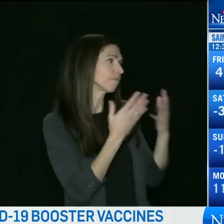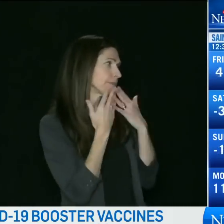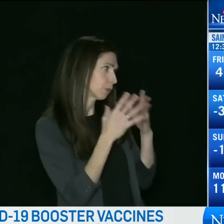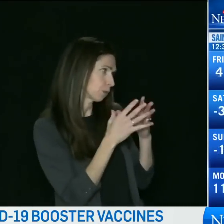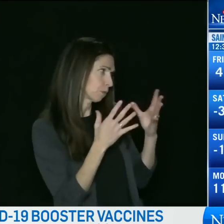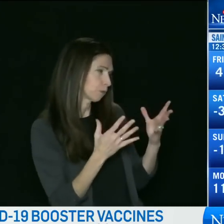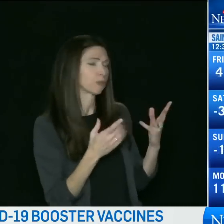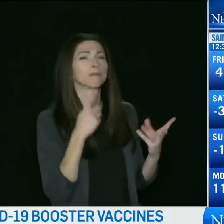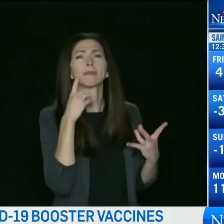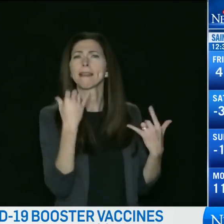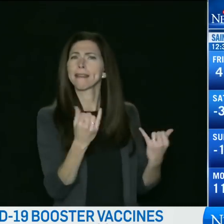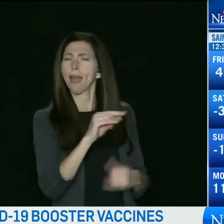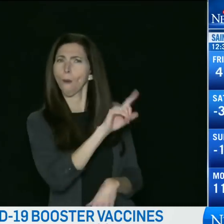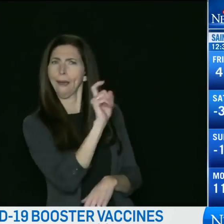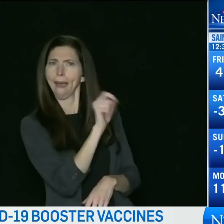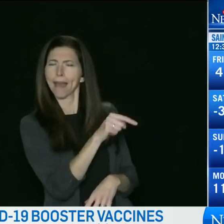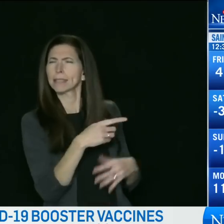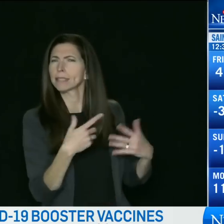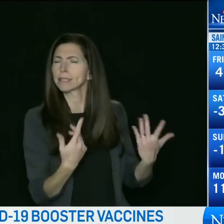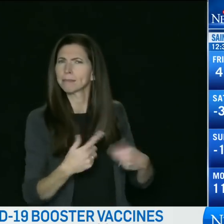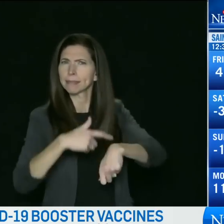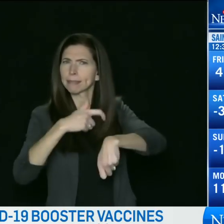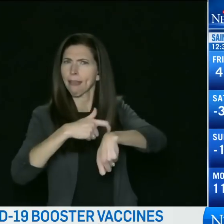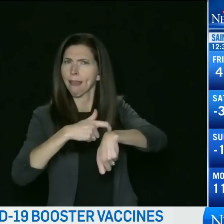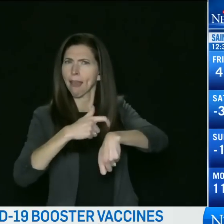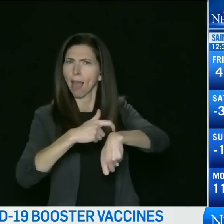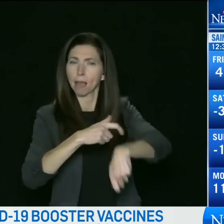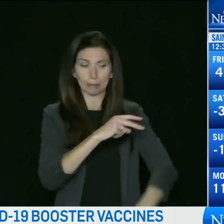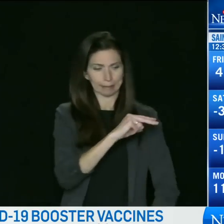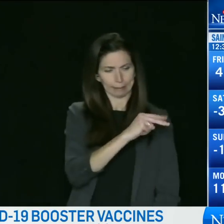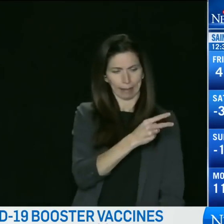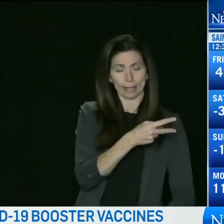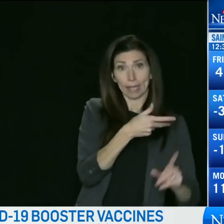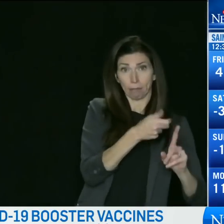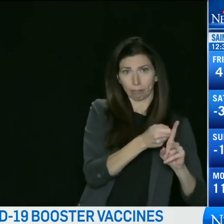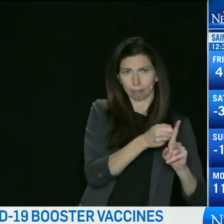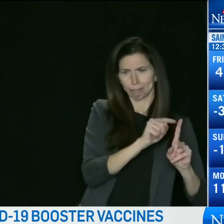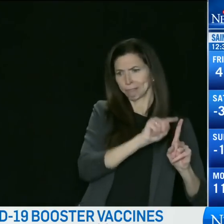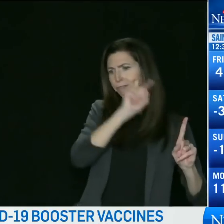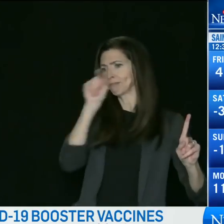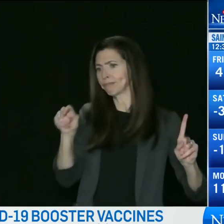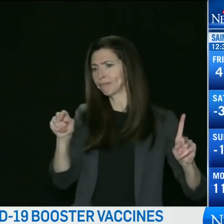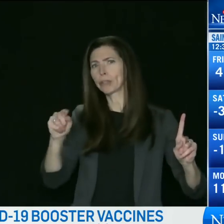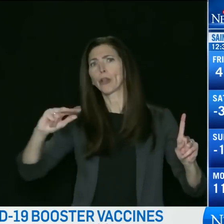MUCH.